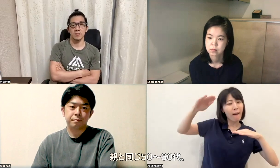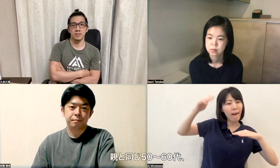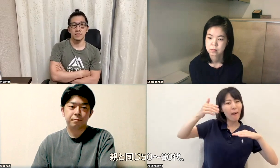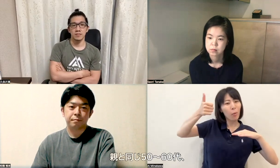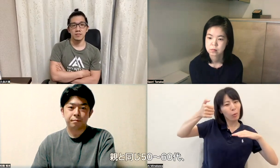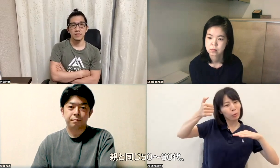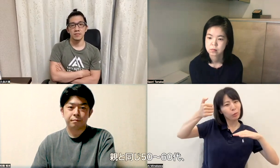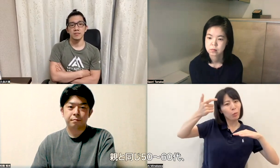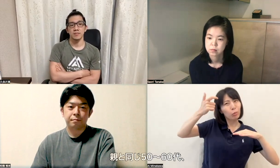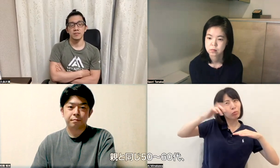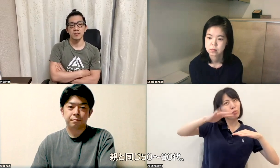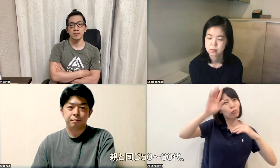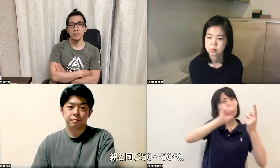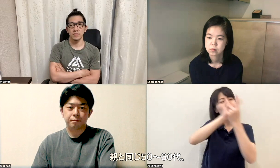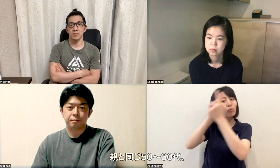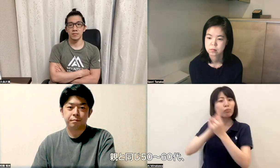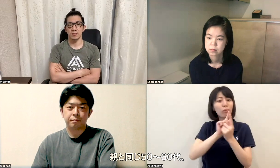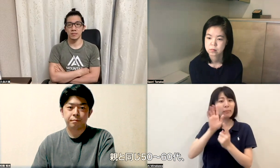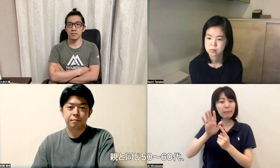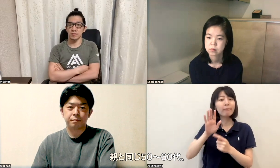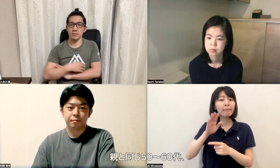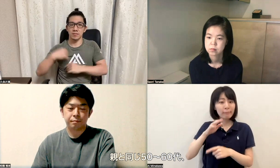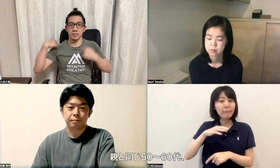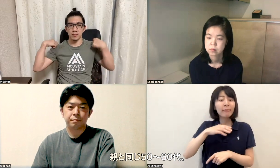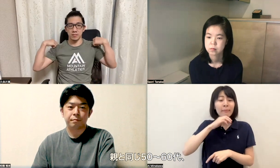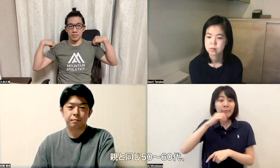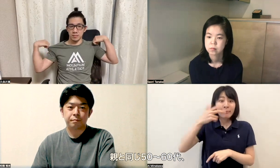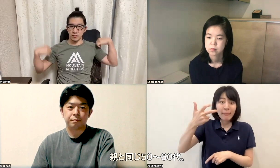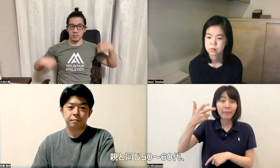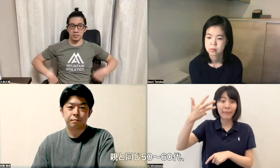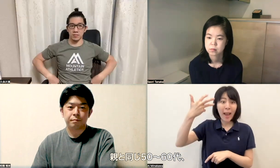Some of them are in their 50s and 60s, like my parents,